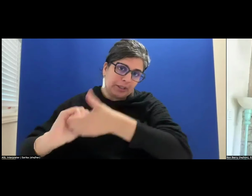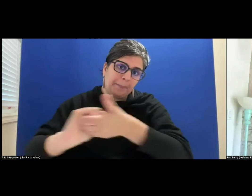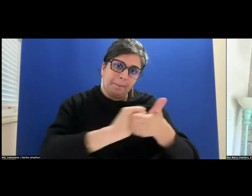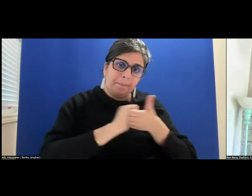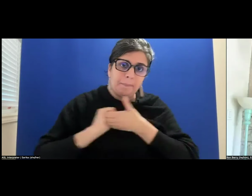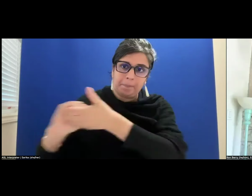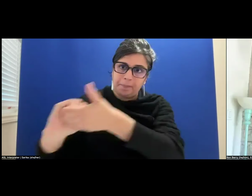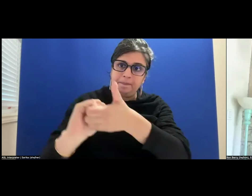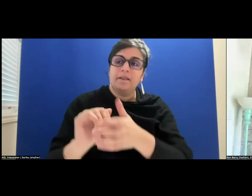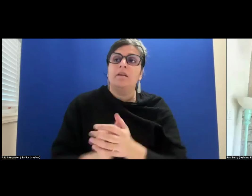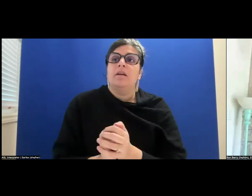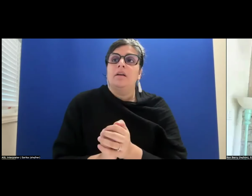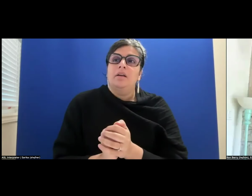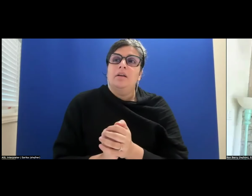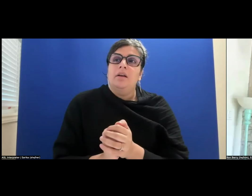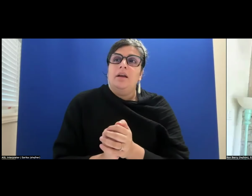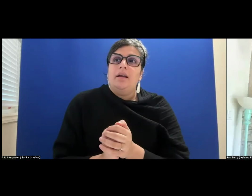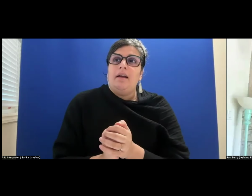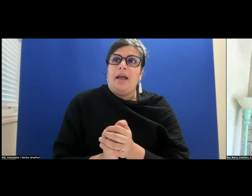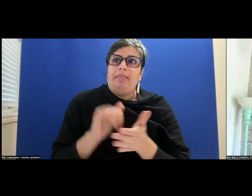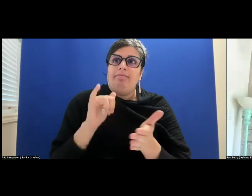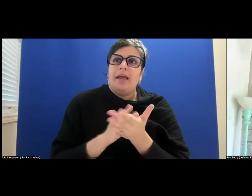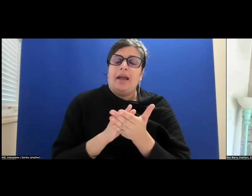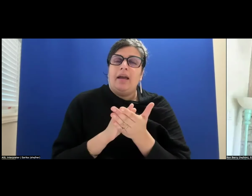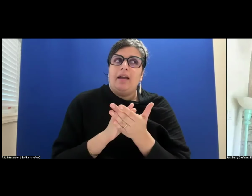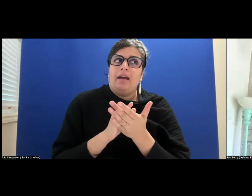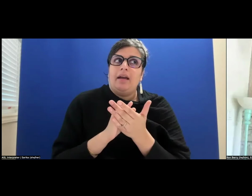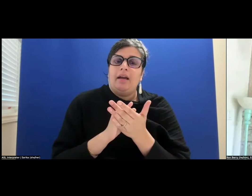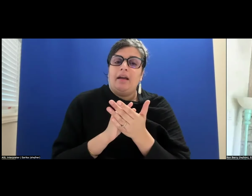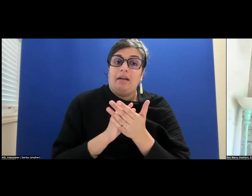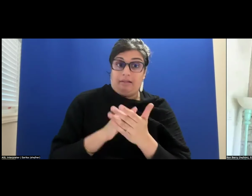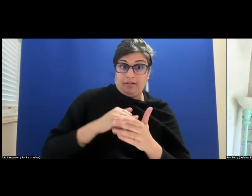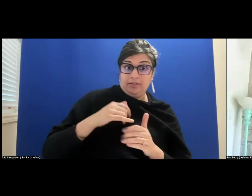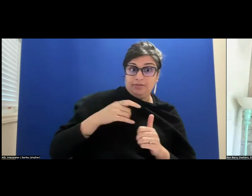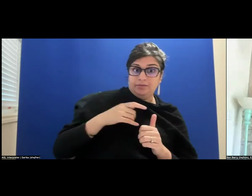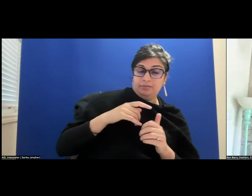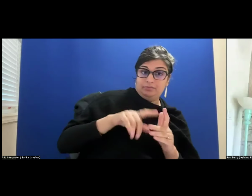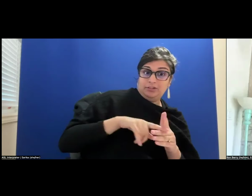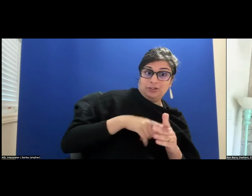And that was at first just a way to do some things that we couldn't do with our $5,000 budget.